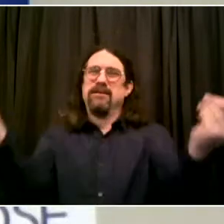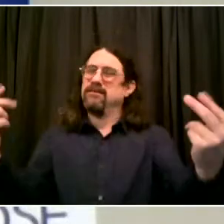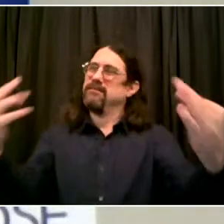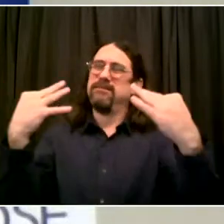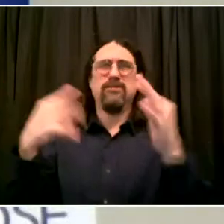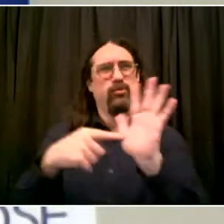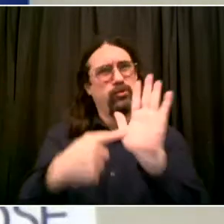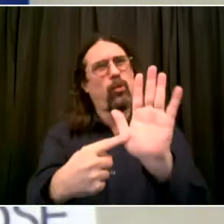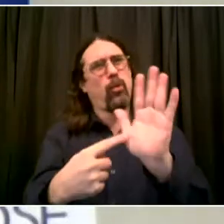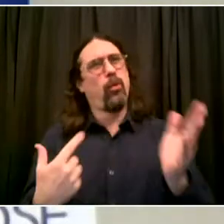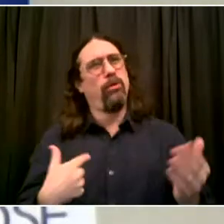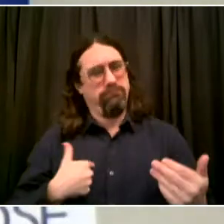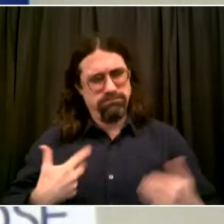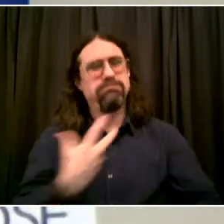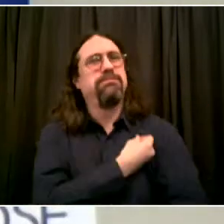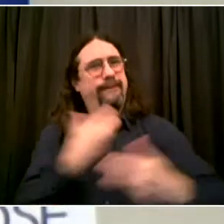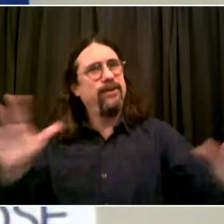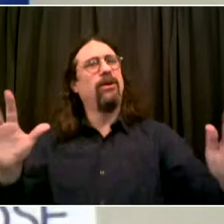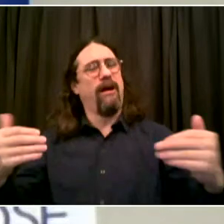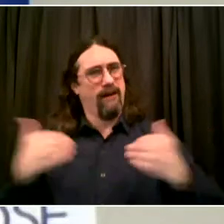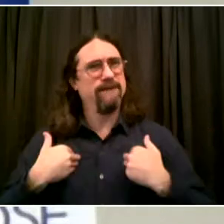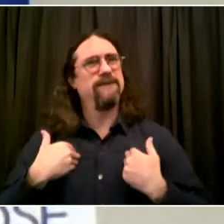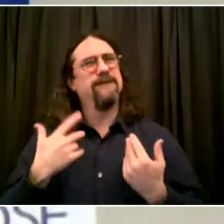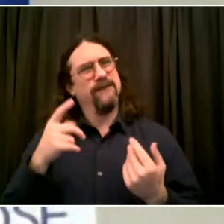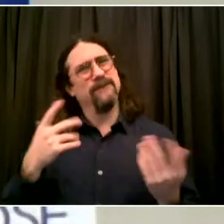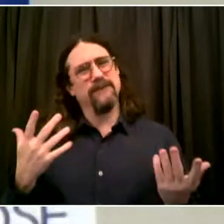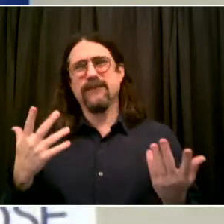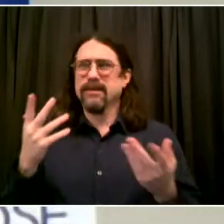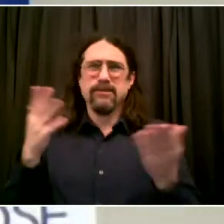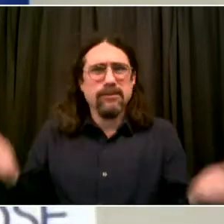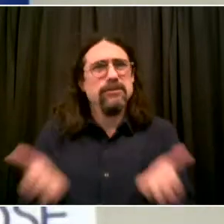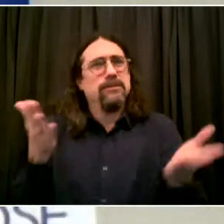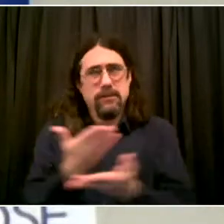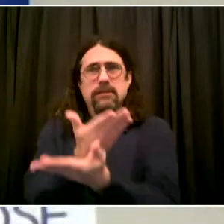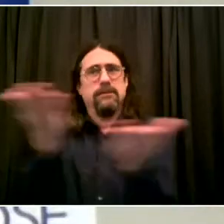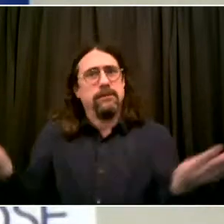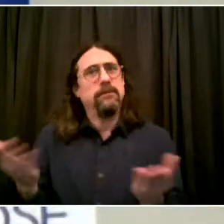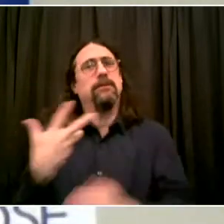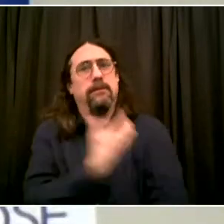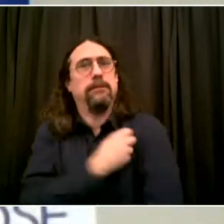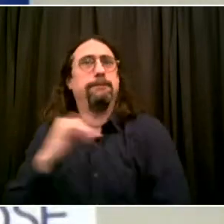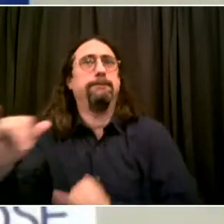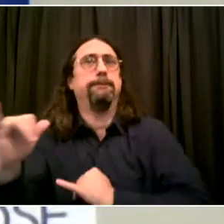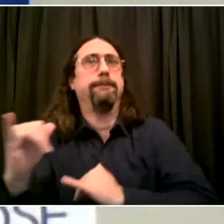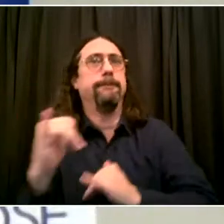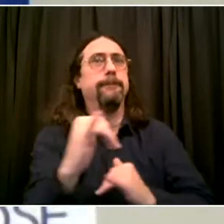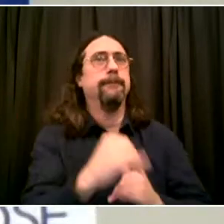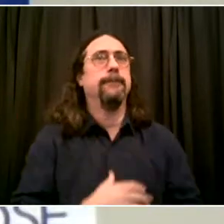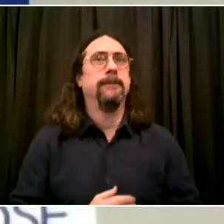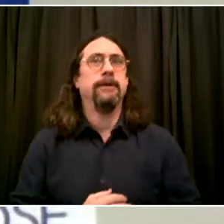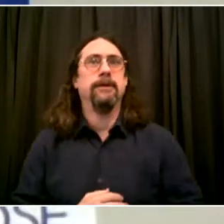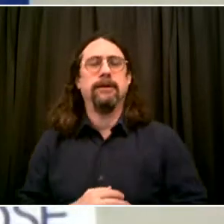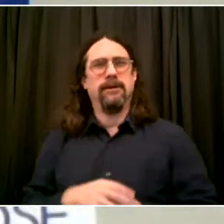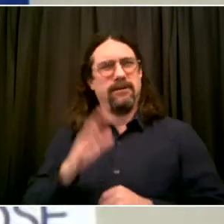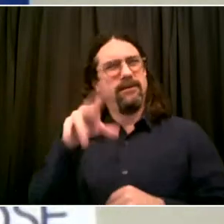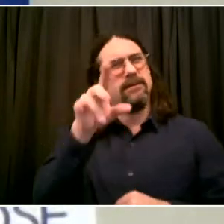I THINK THOSE OF US SHOULD SET AN EXAMPLLE. AND I WOULD NOT